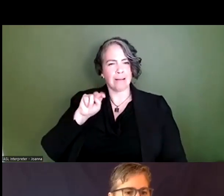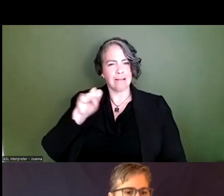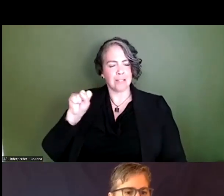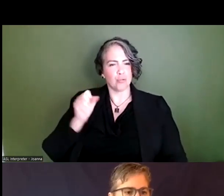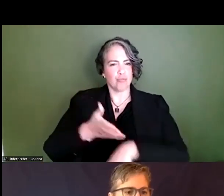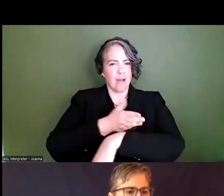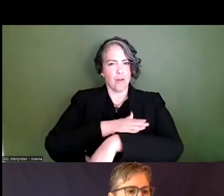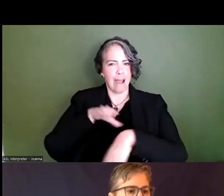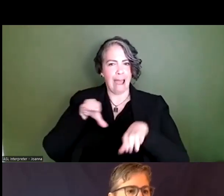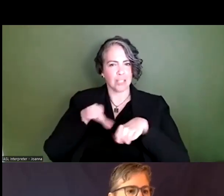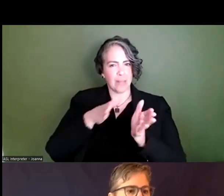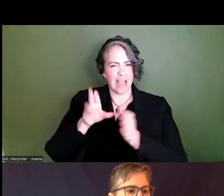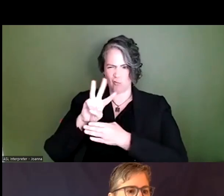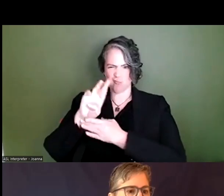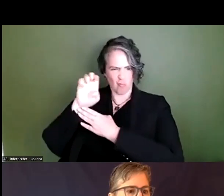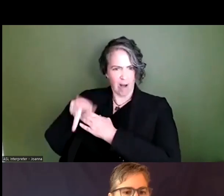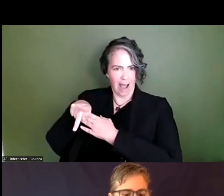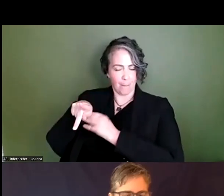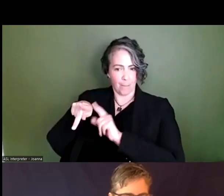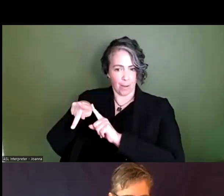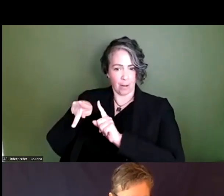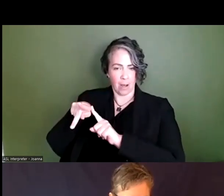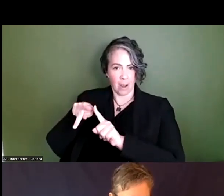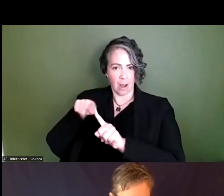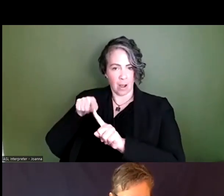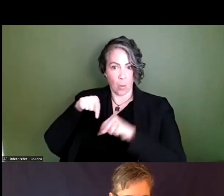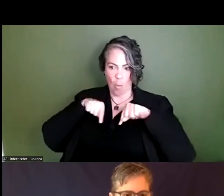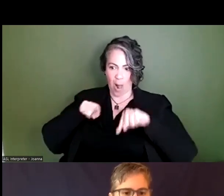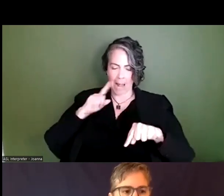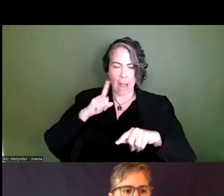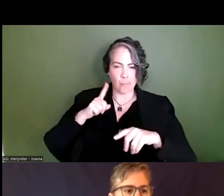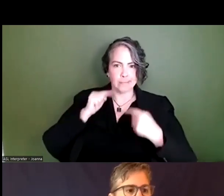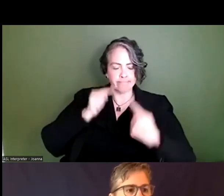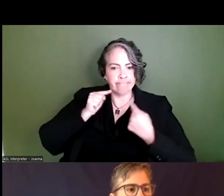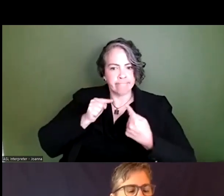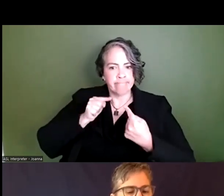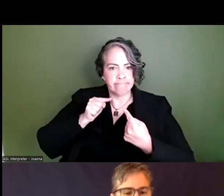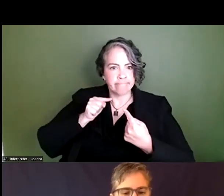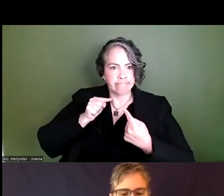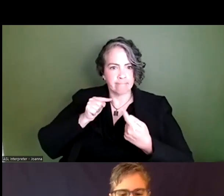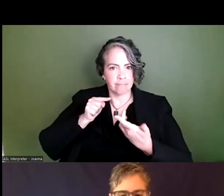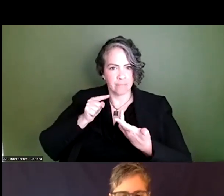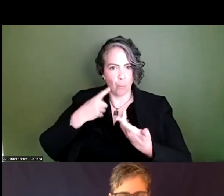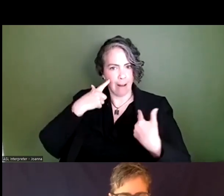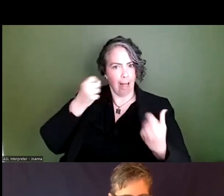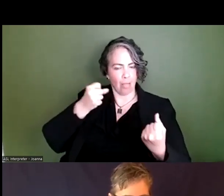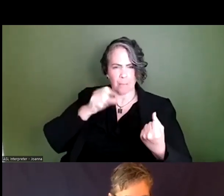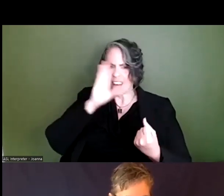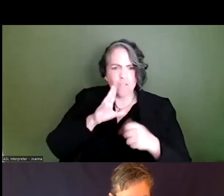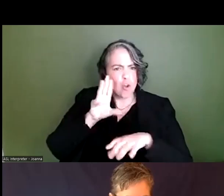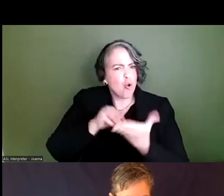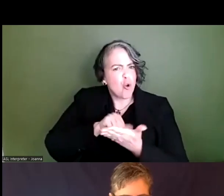you know, I came into recovery through the mental health door and back in 1995 and no